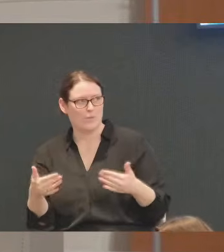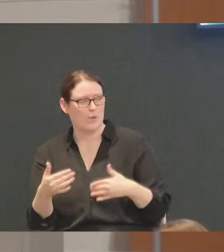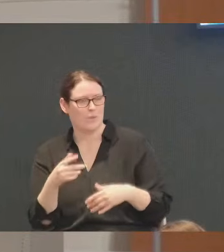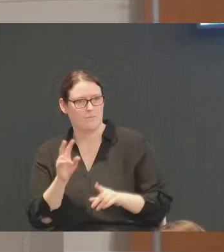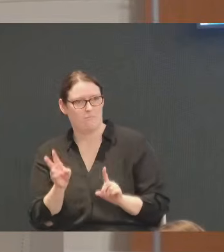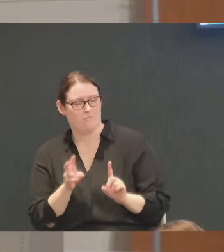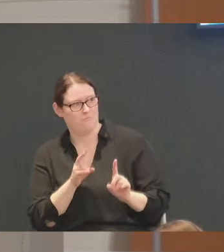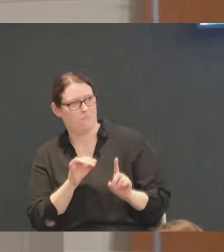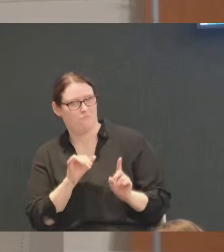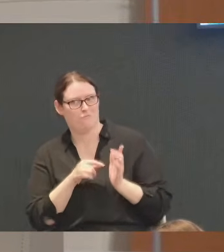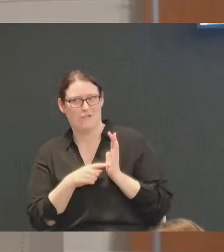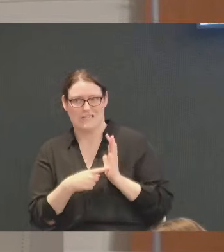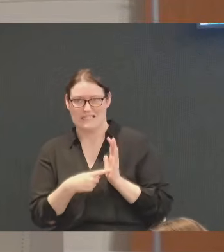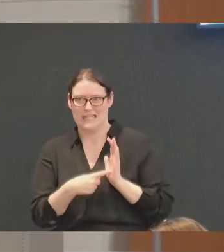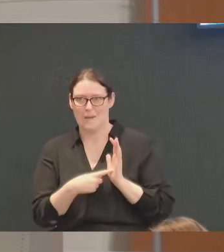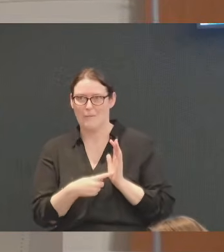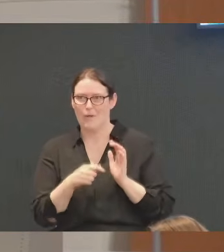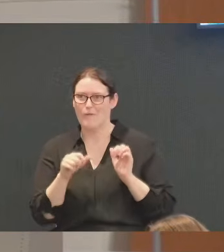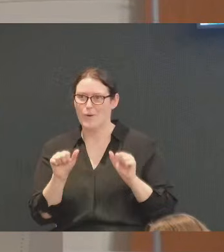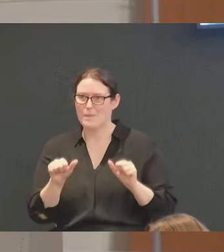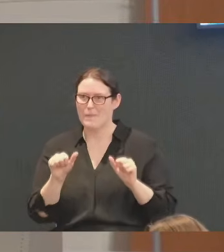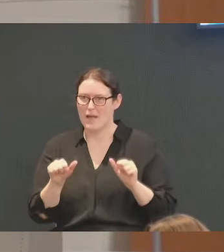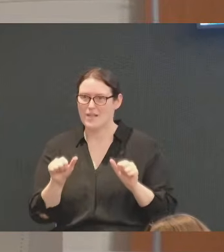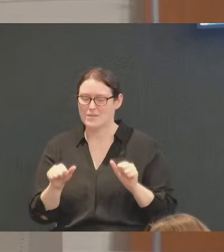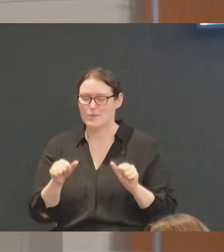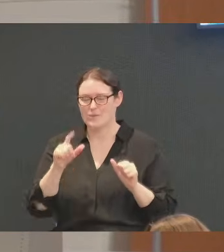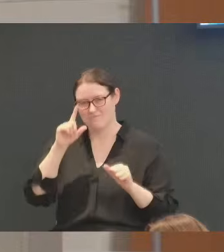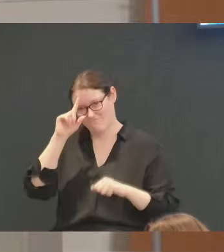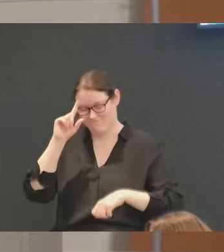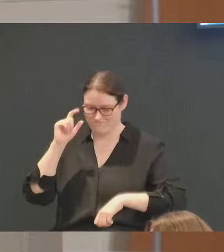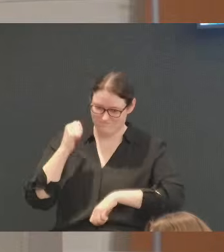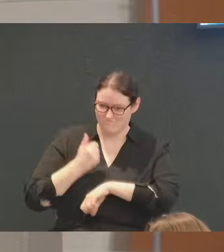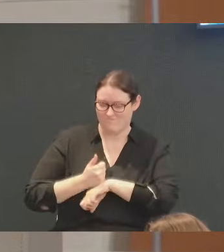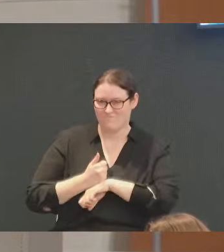can do when you put your put your mind to it and do the work and make sure that you put yourself